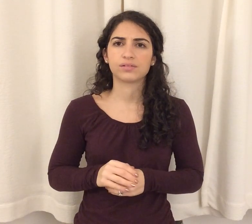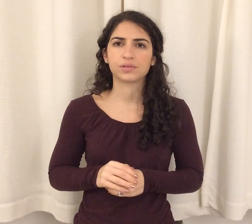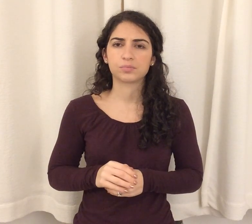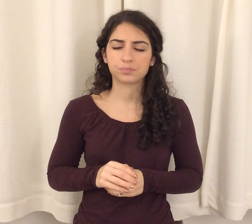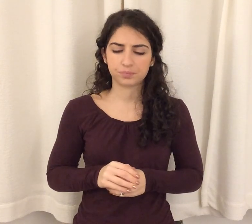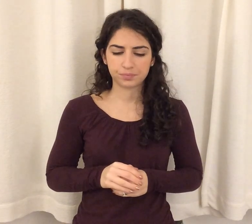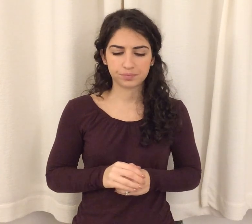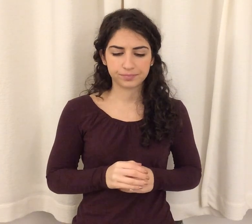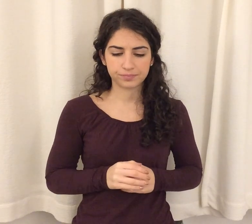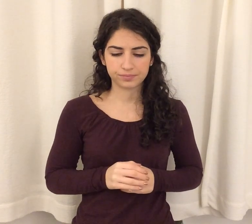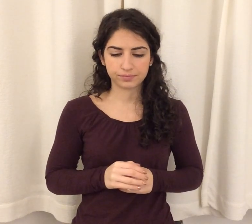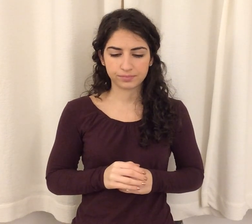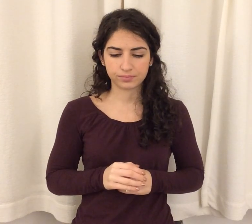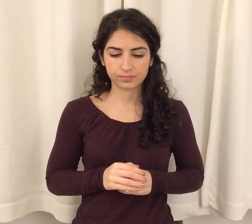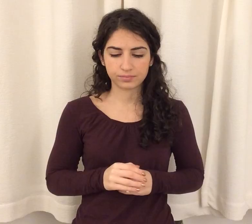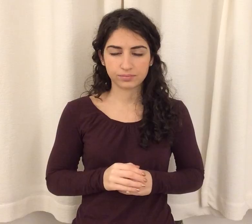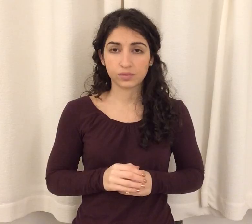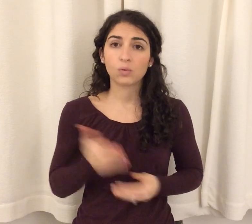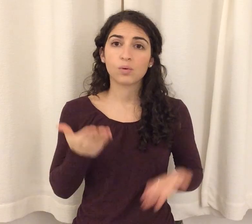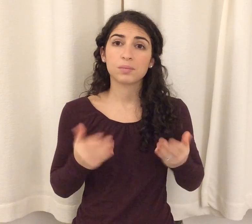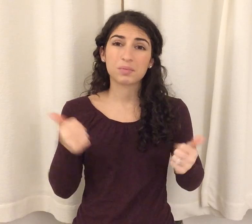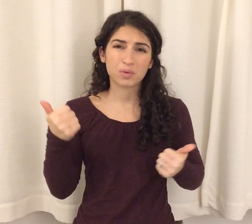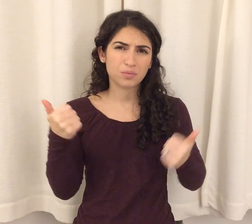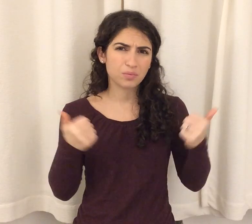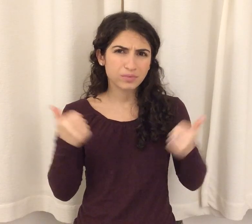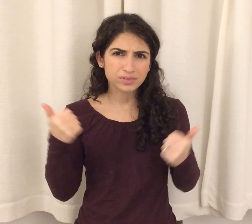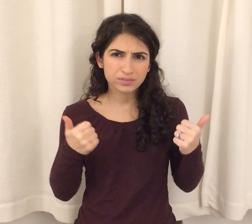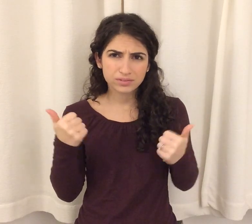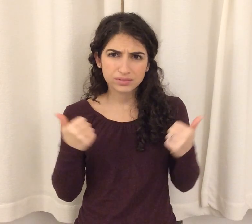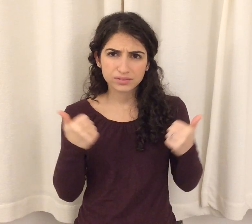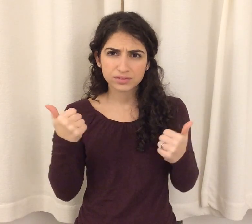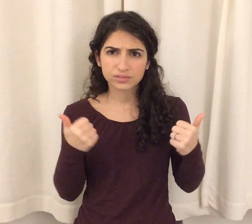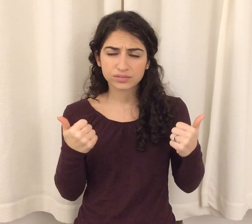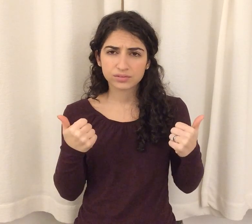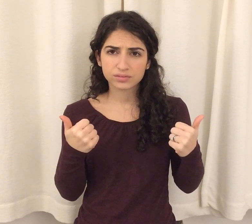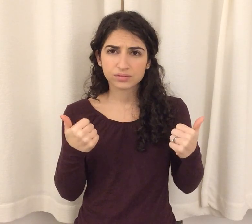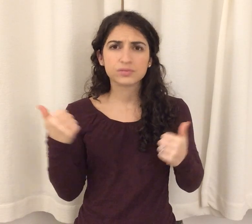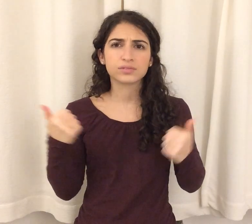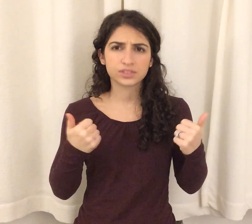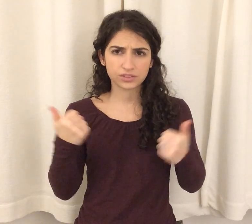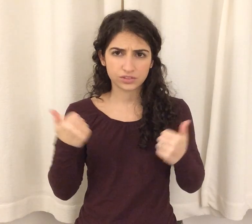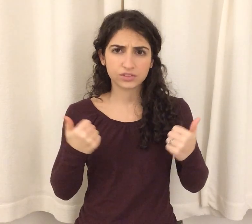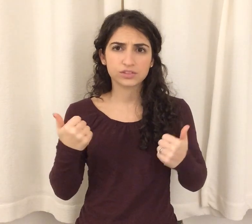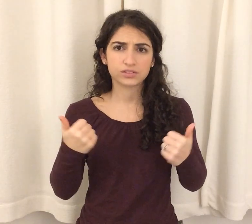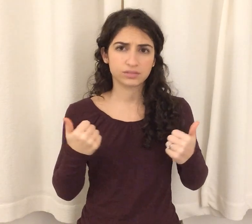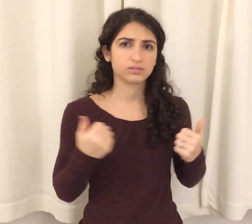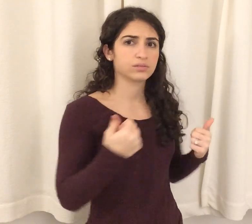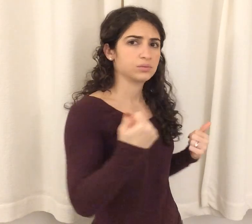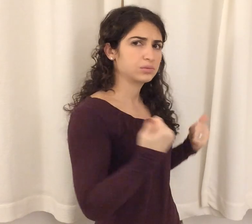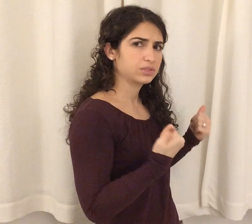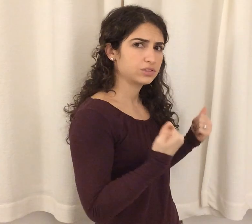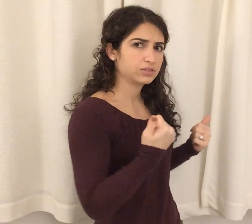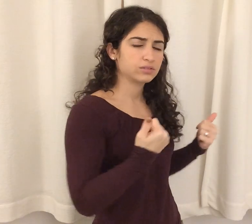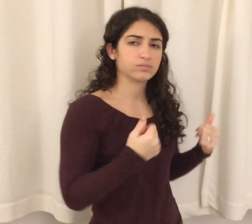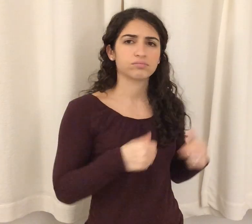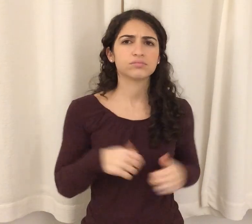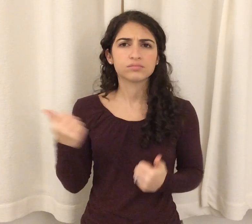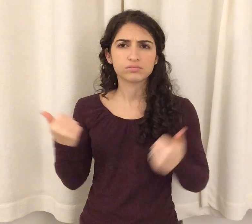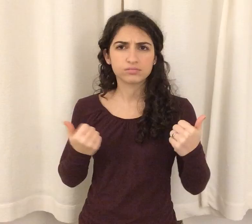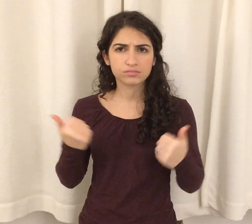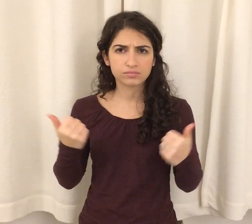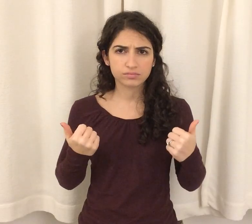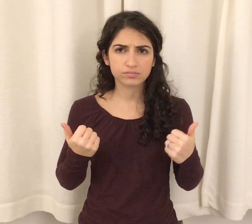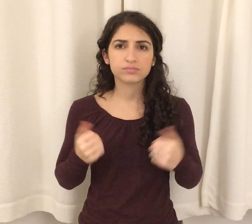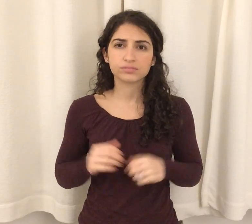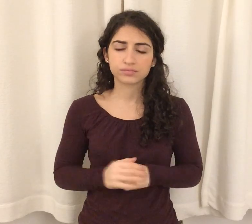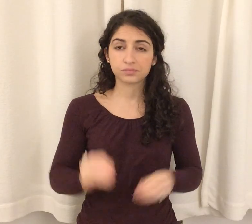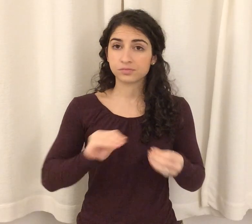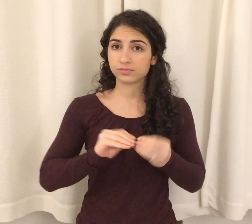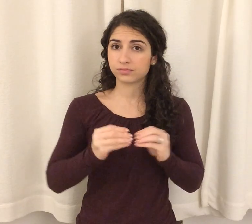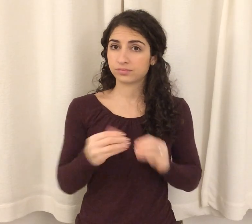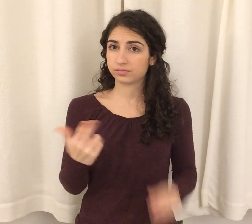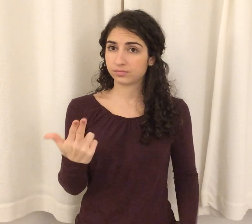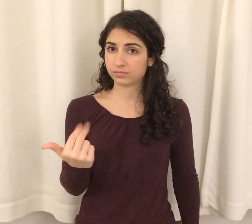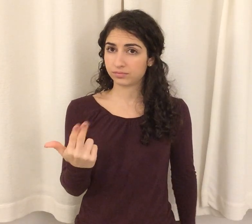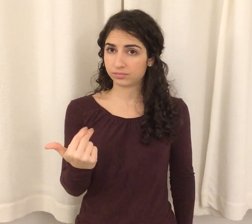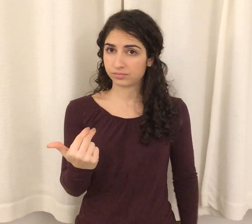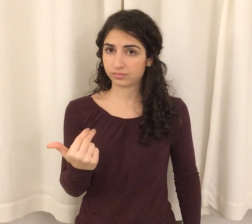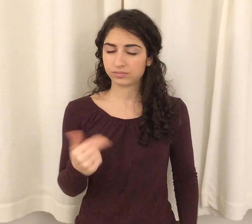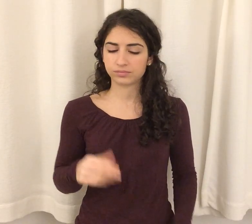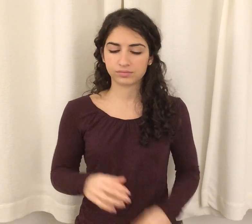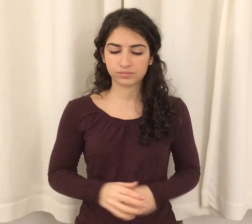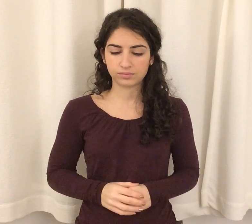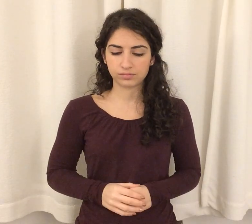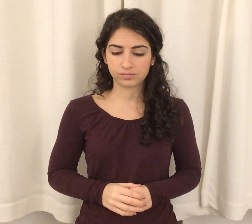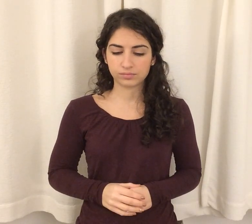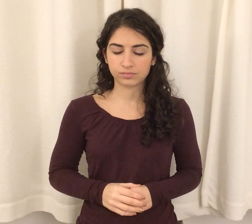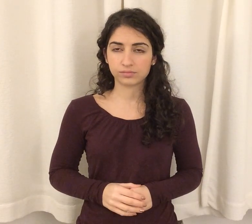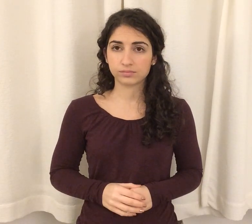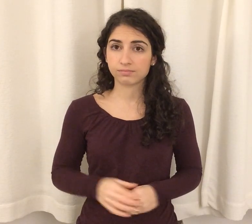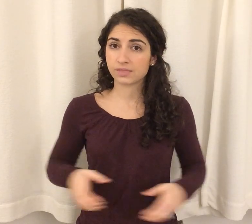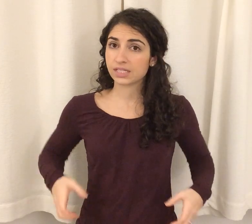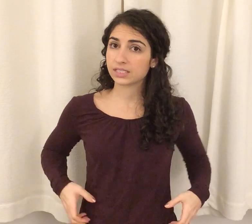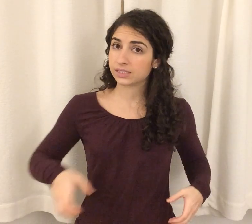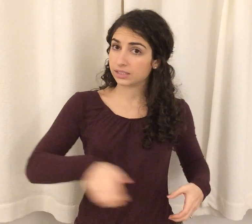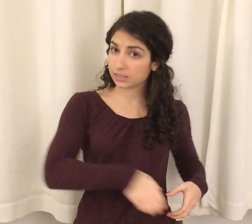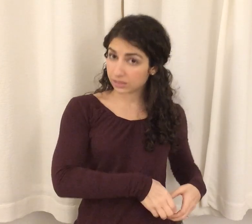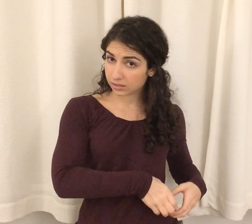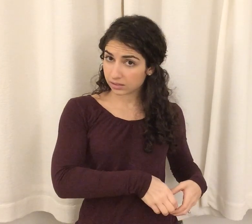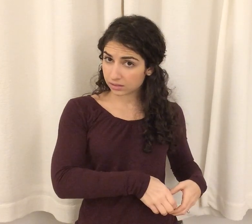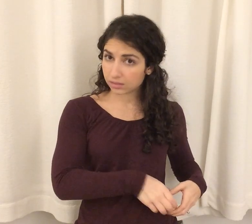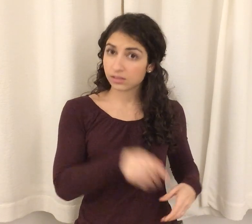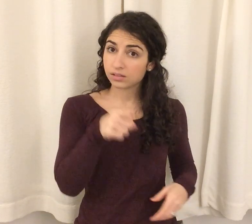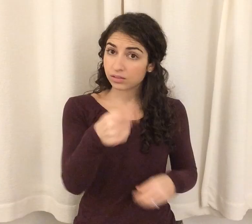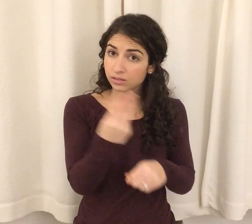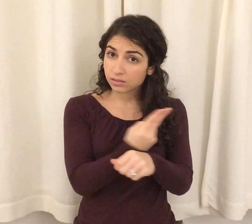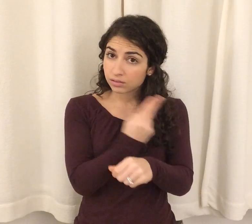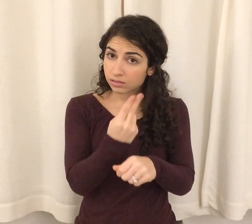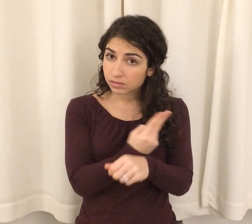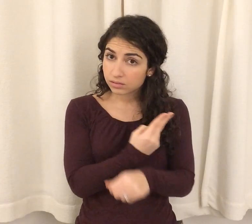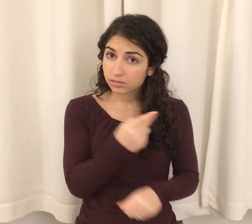or maybe WHICH? which. Number 13: